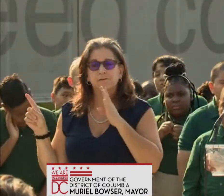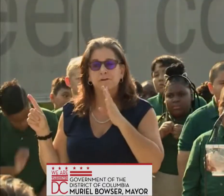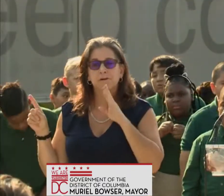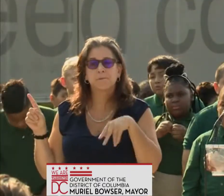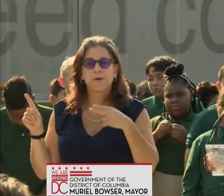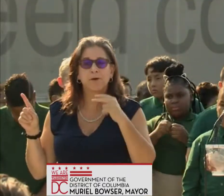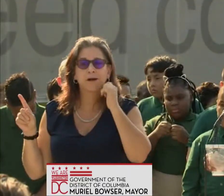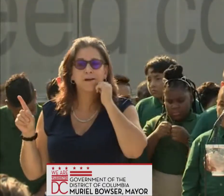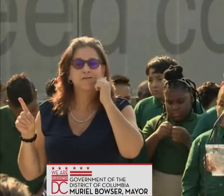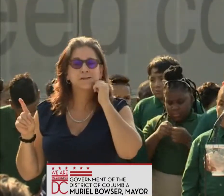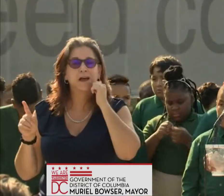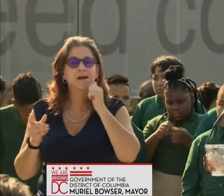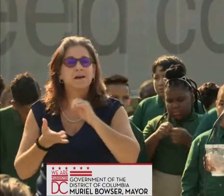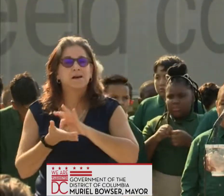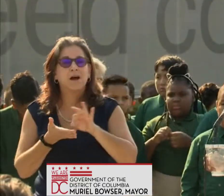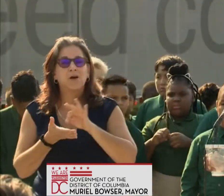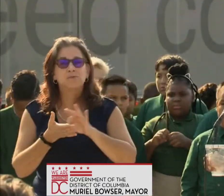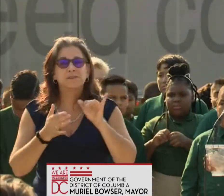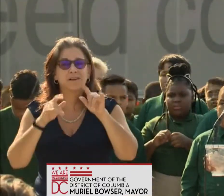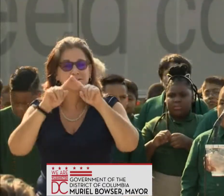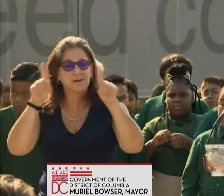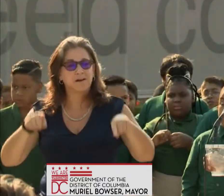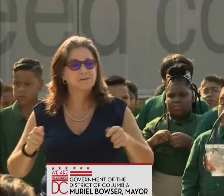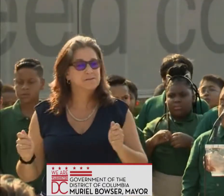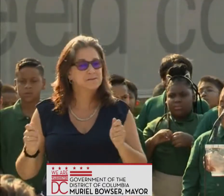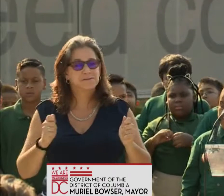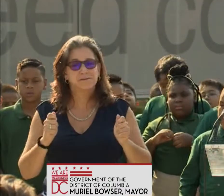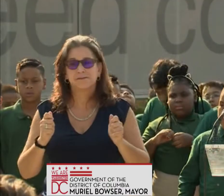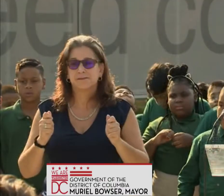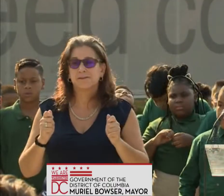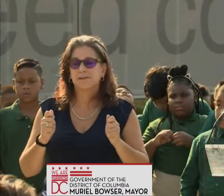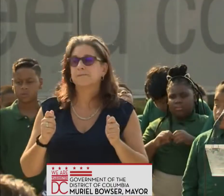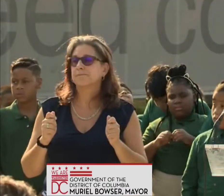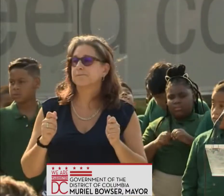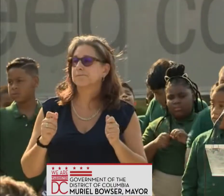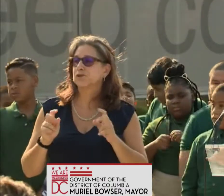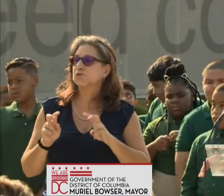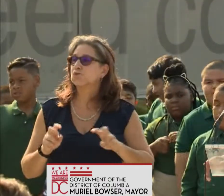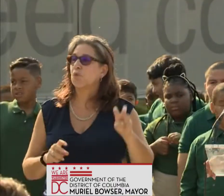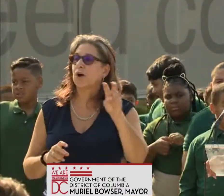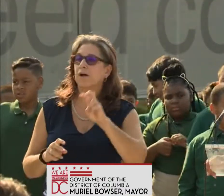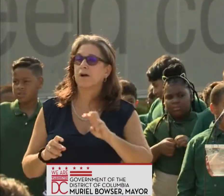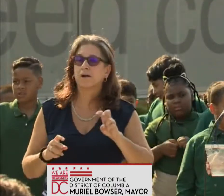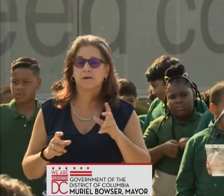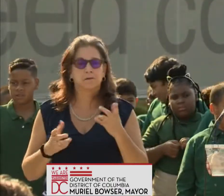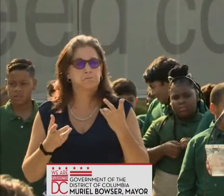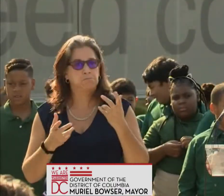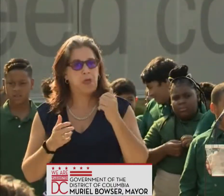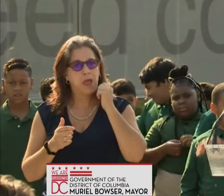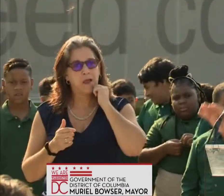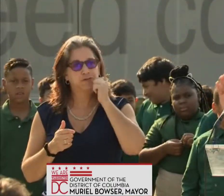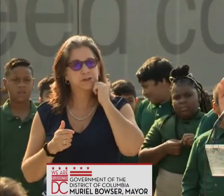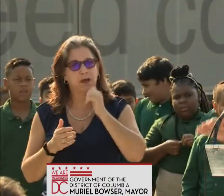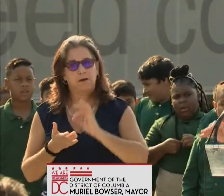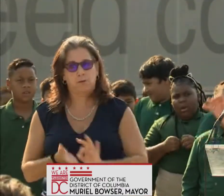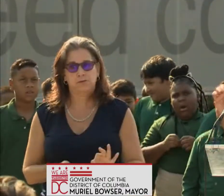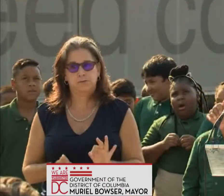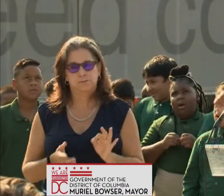and today we're here to explain it a little bit more my team wants all of the